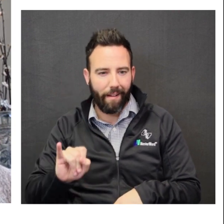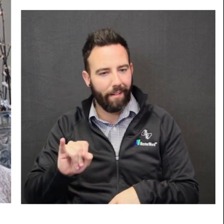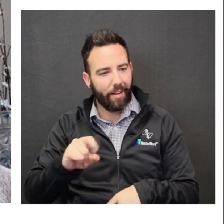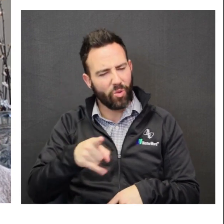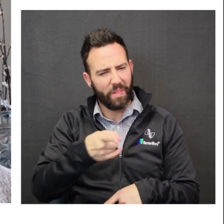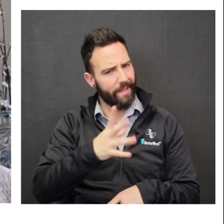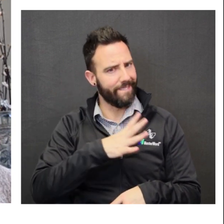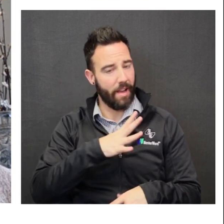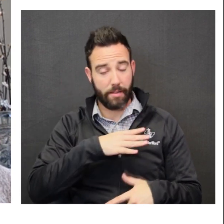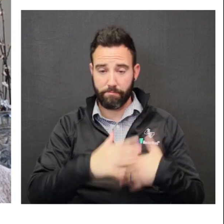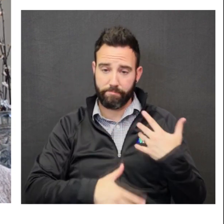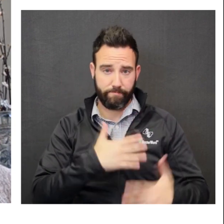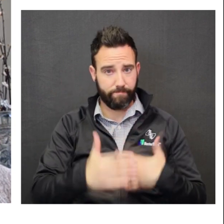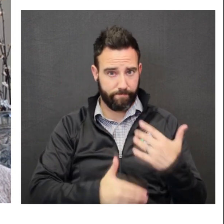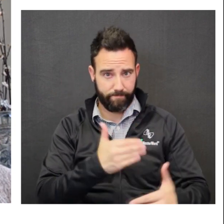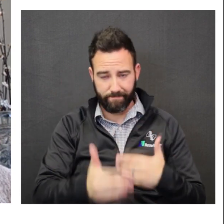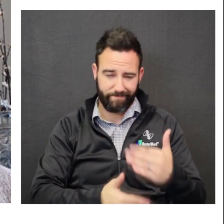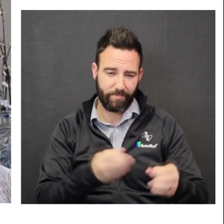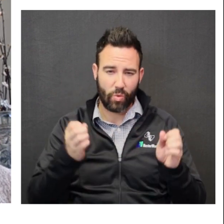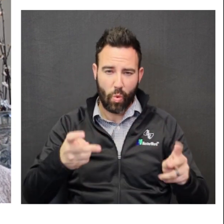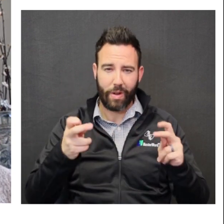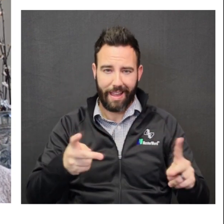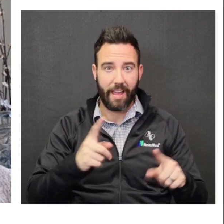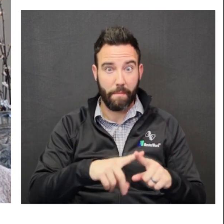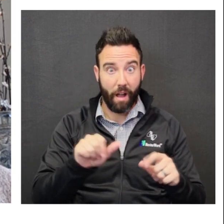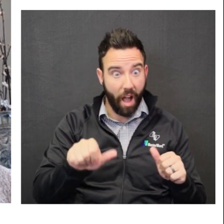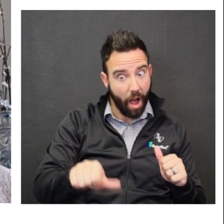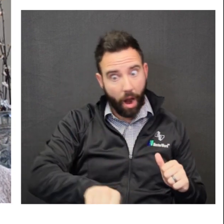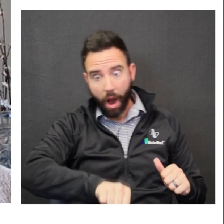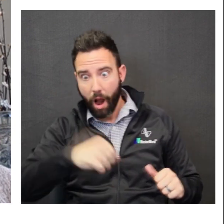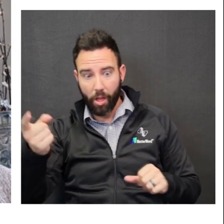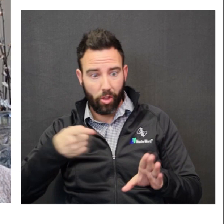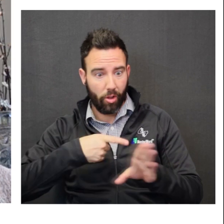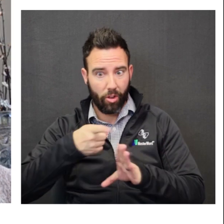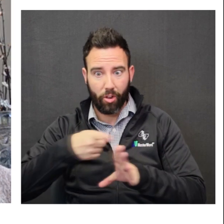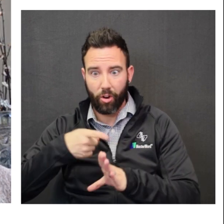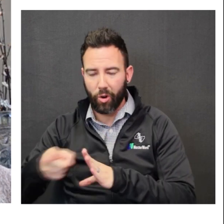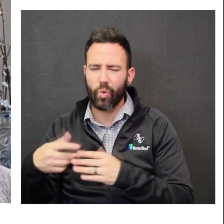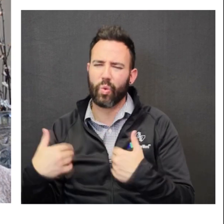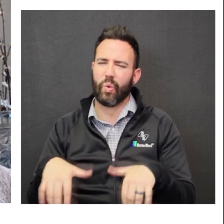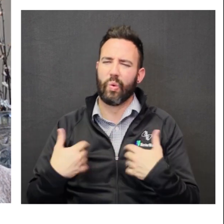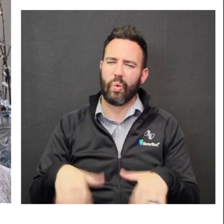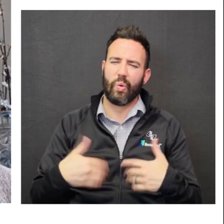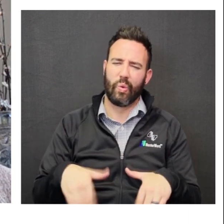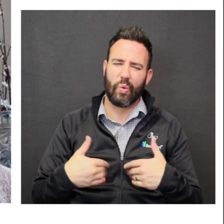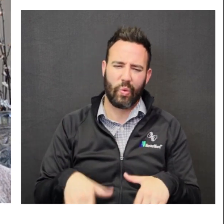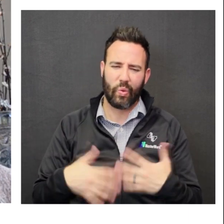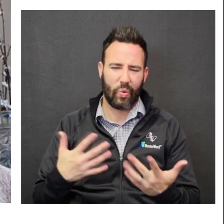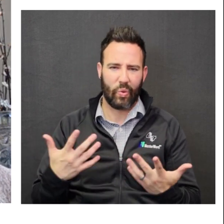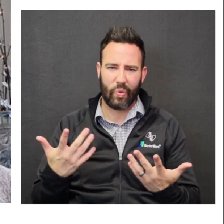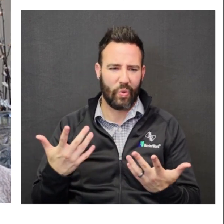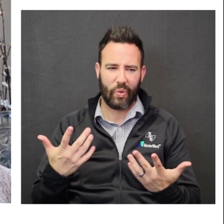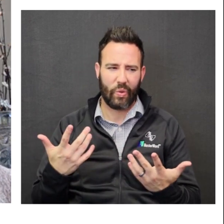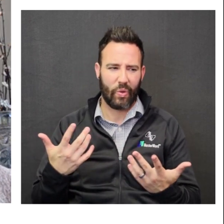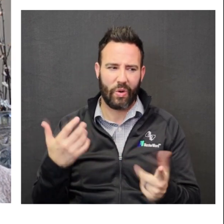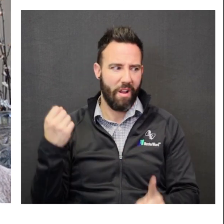continue to provide, you know, services that were already in place. But, um, you know, all of a sudden